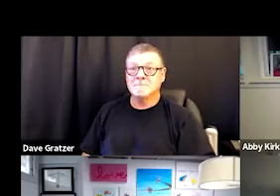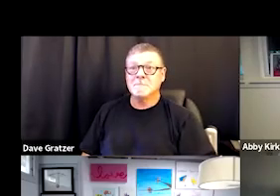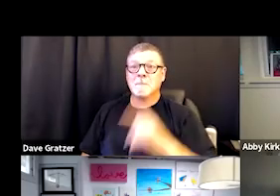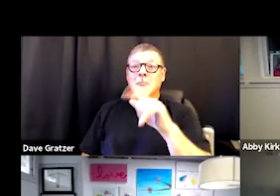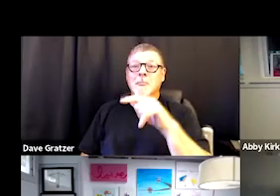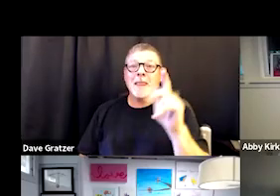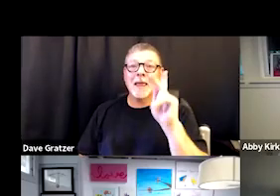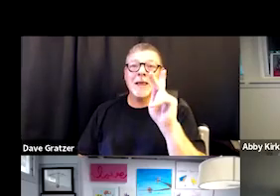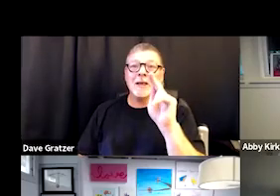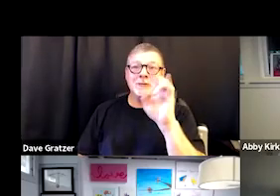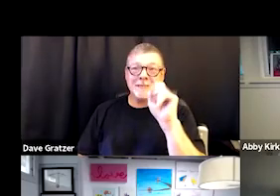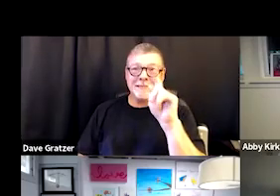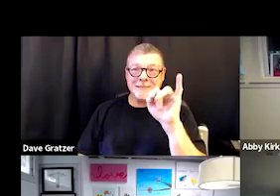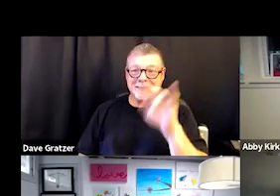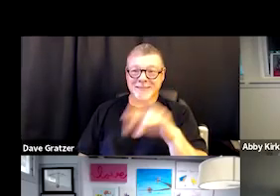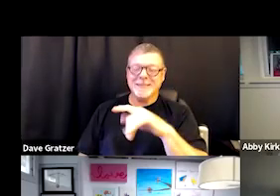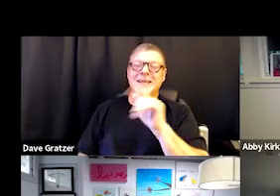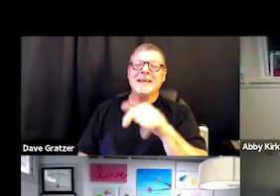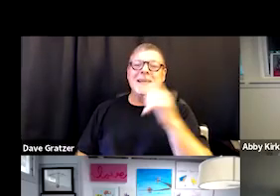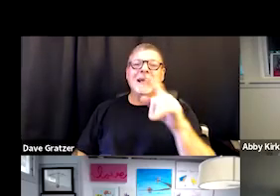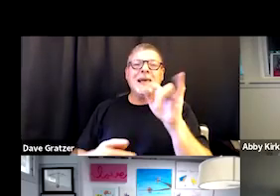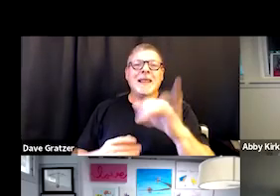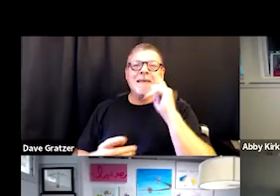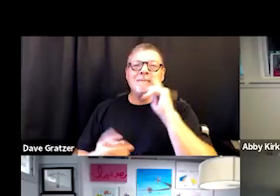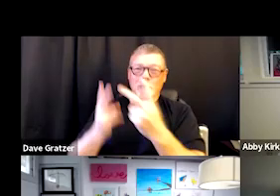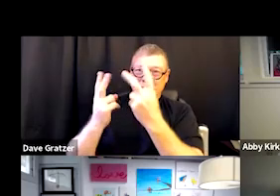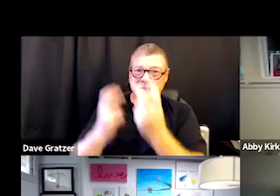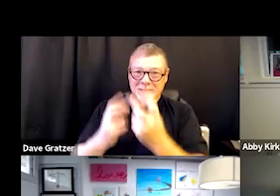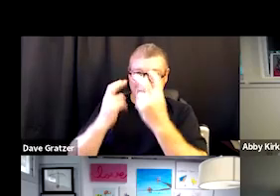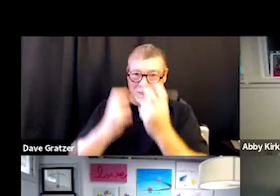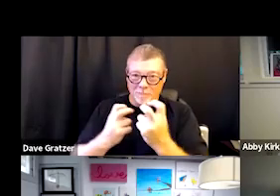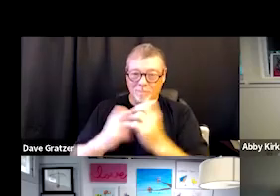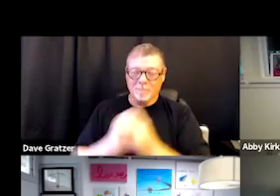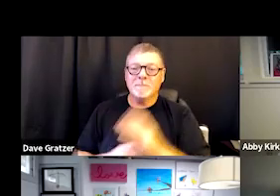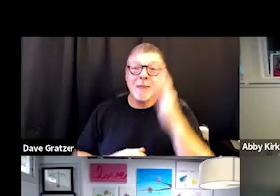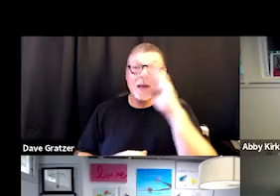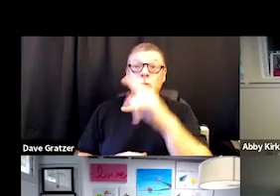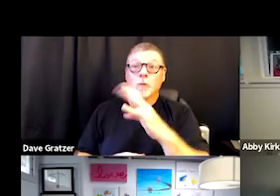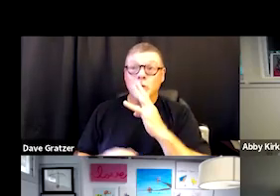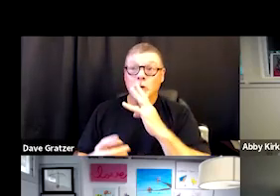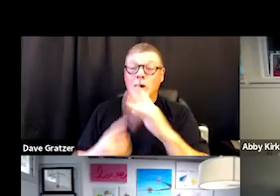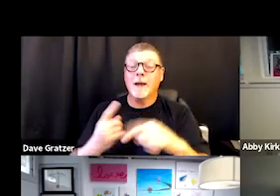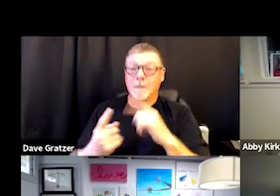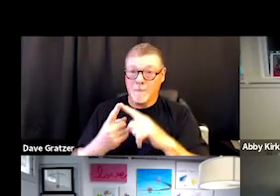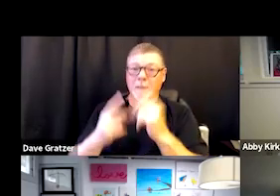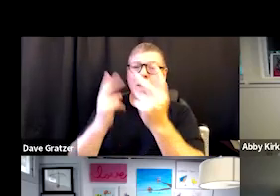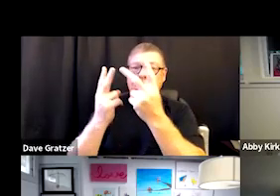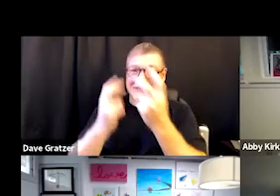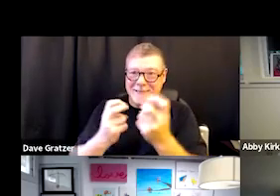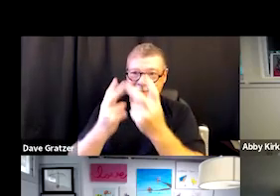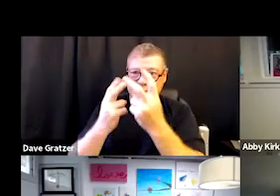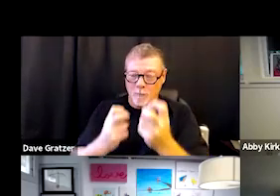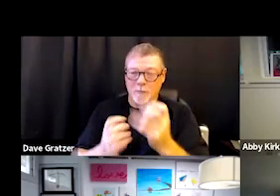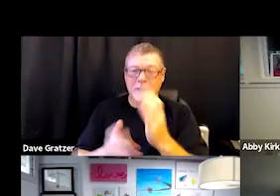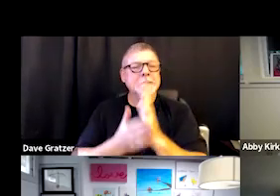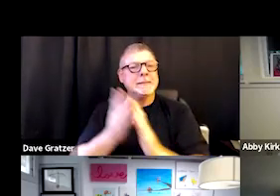So this is about downloading things for reference. So I know that you spoke about things that should be downloaded. So a couple of people are asking, one,